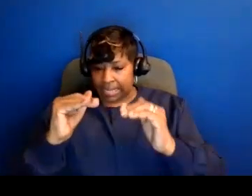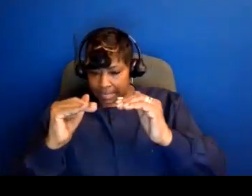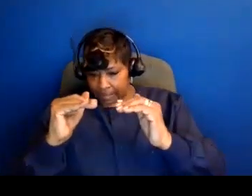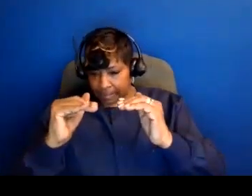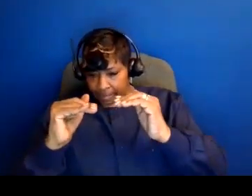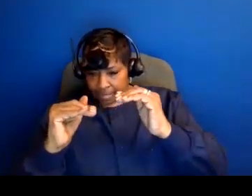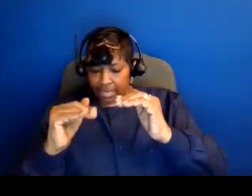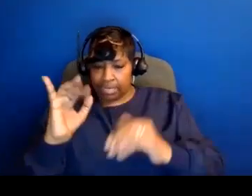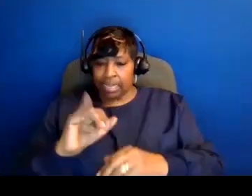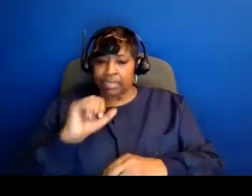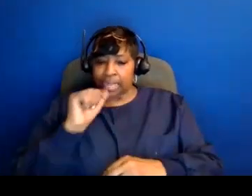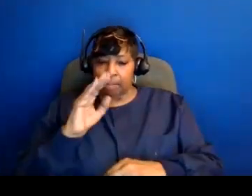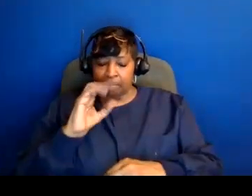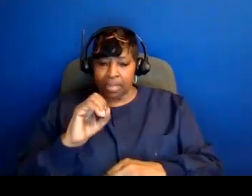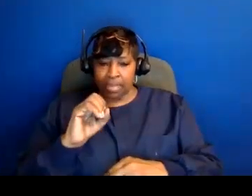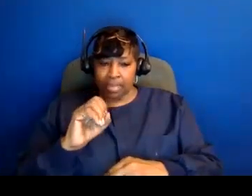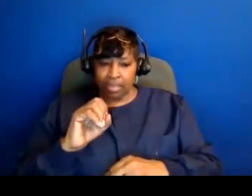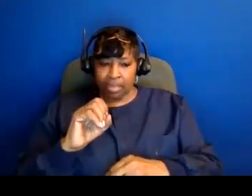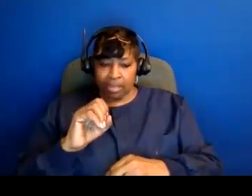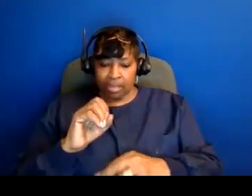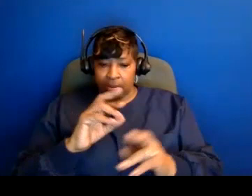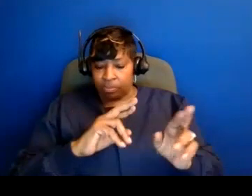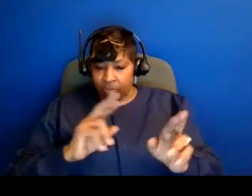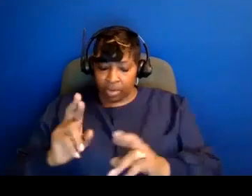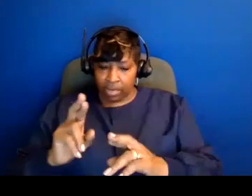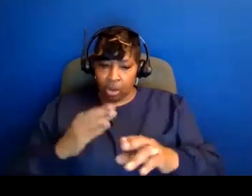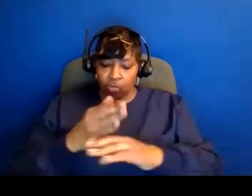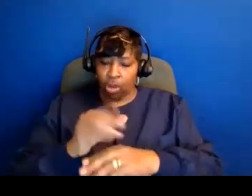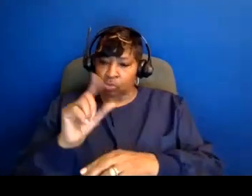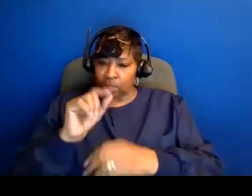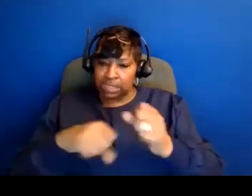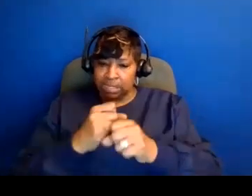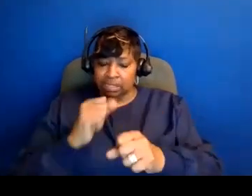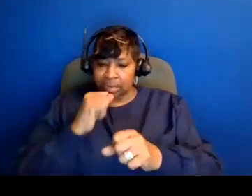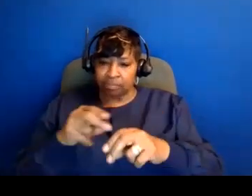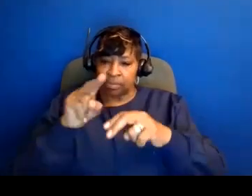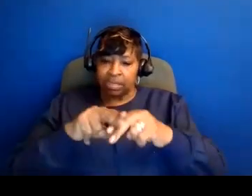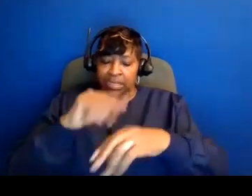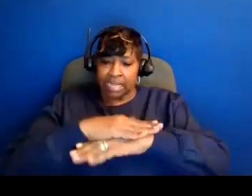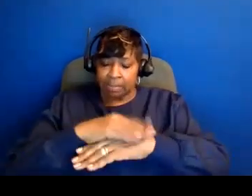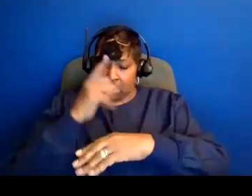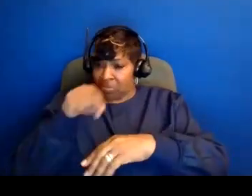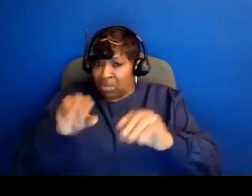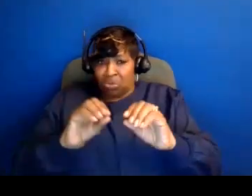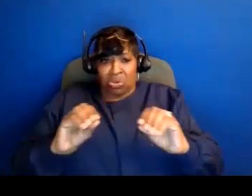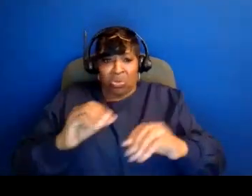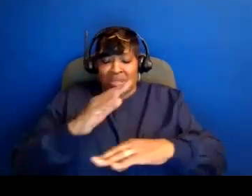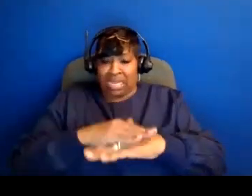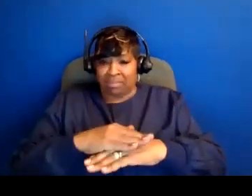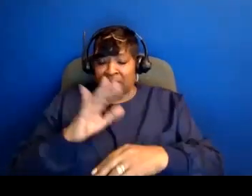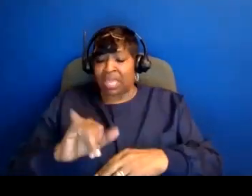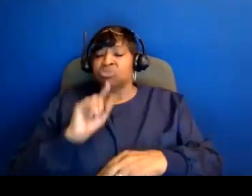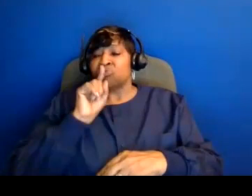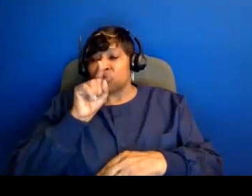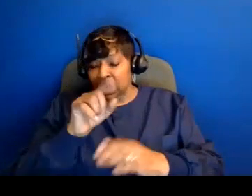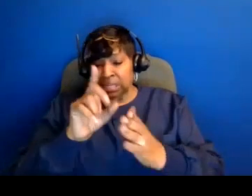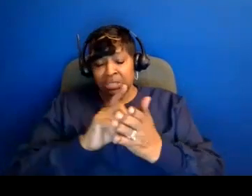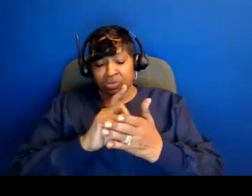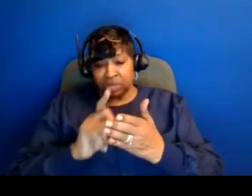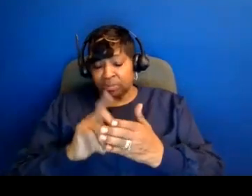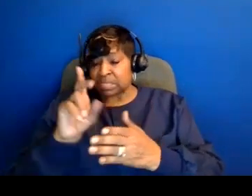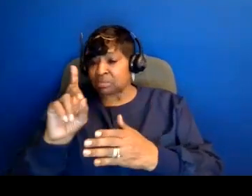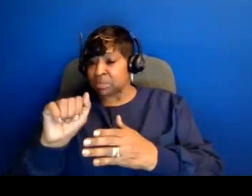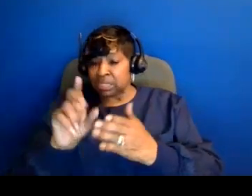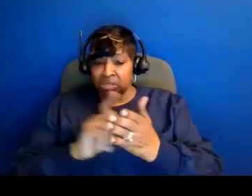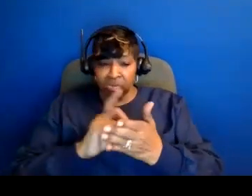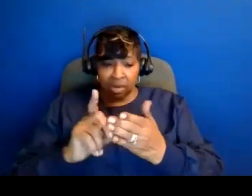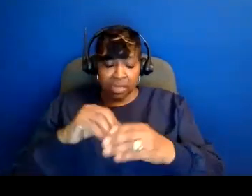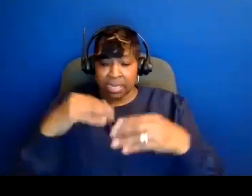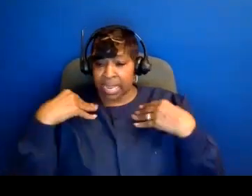lauravanpuymbrouck: a a term that they, the the community themselves, have described as the normalization of disability, discrimination, that it's so normalized. Those little little